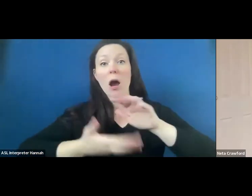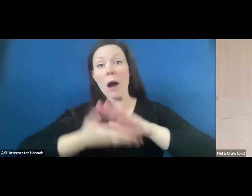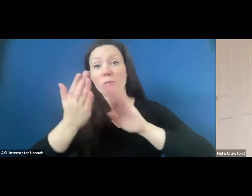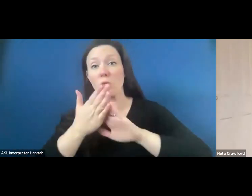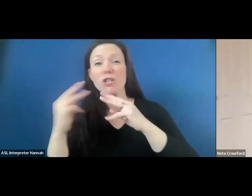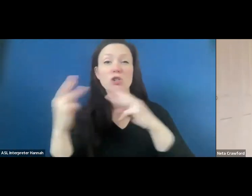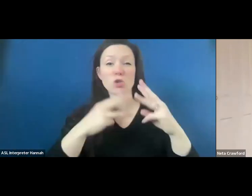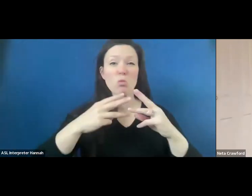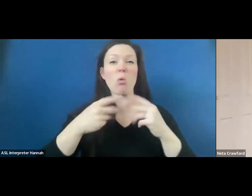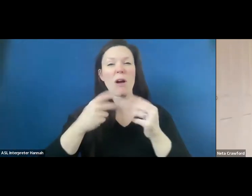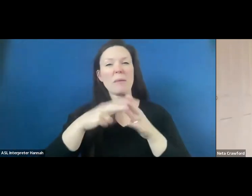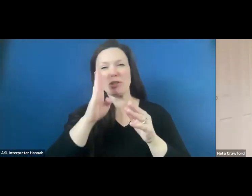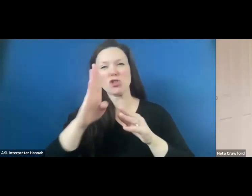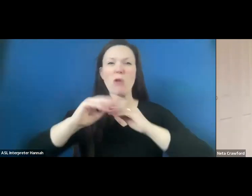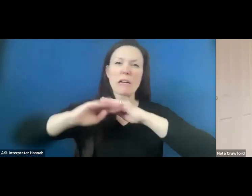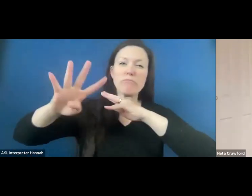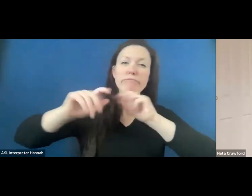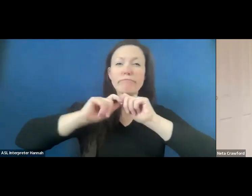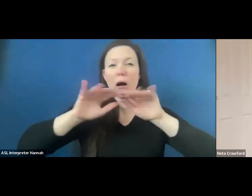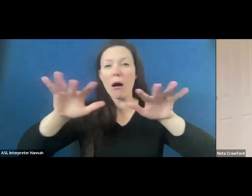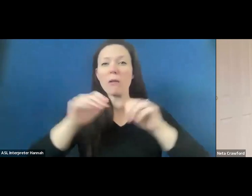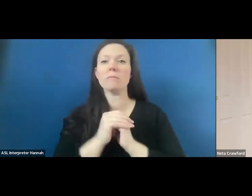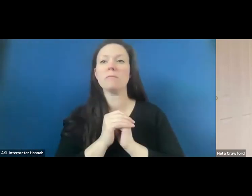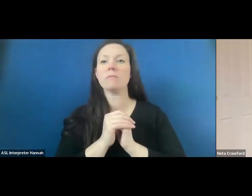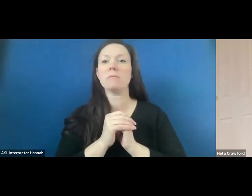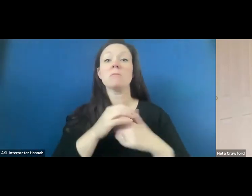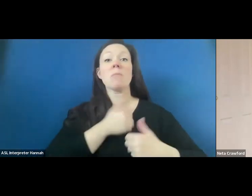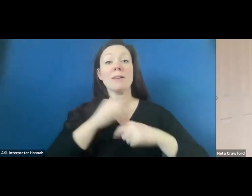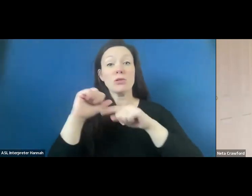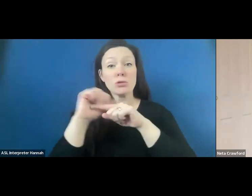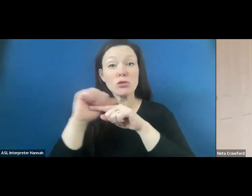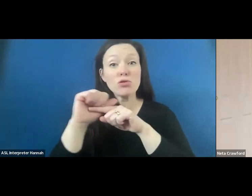Secondly, from training and from installations.